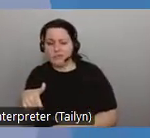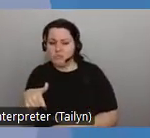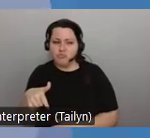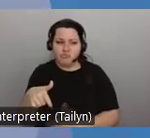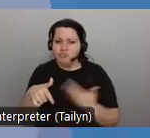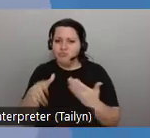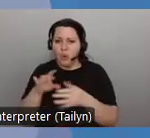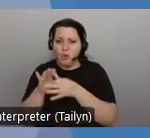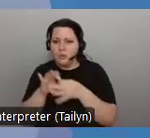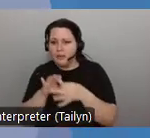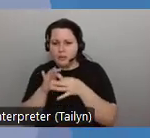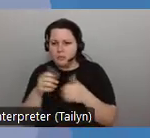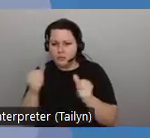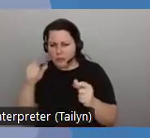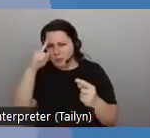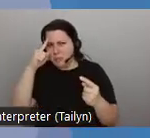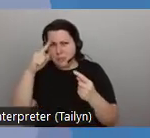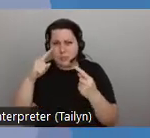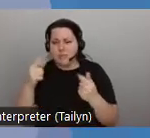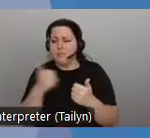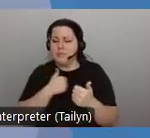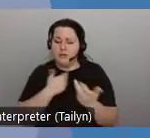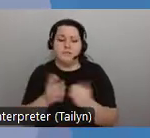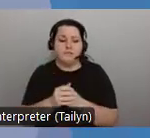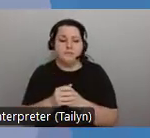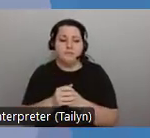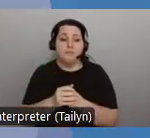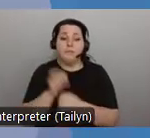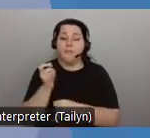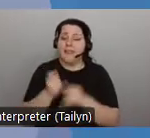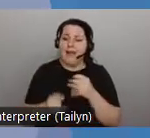to users so they don't have to try and maintain